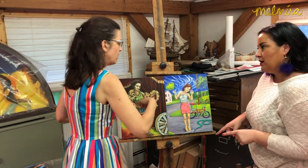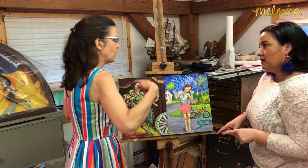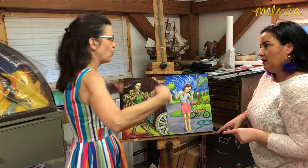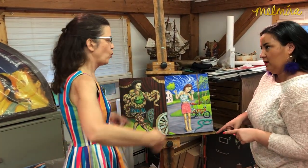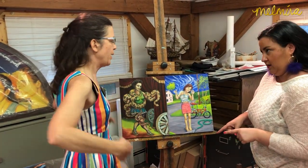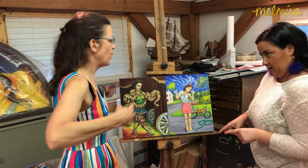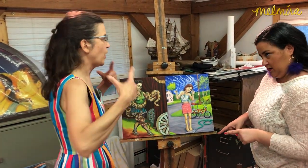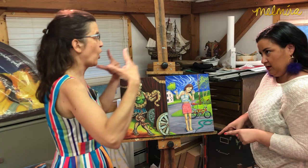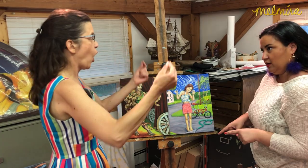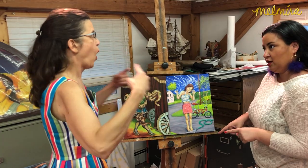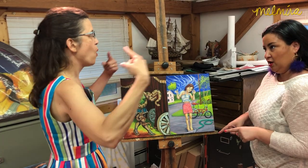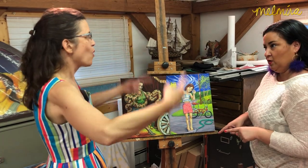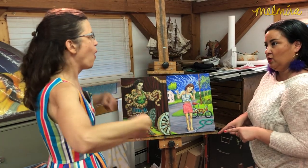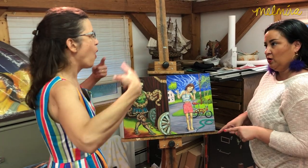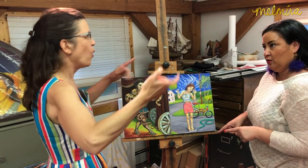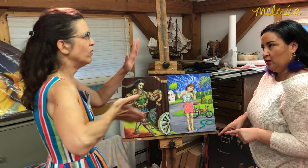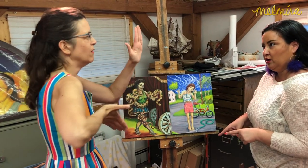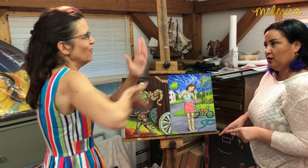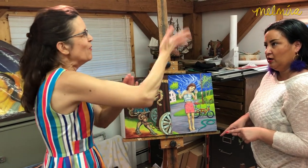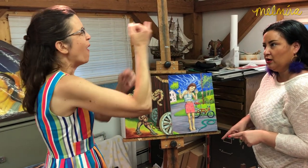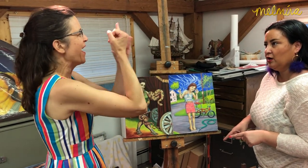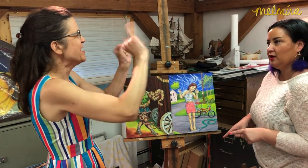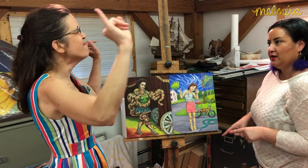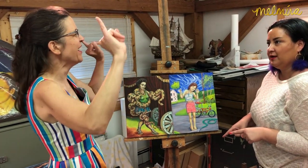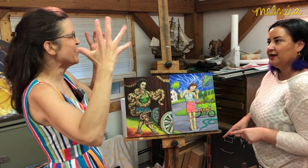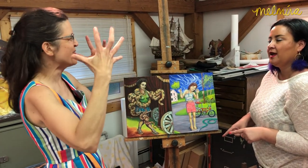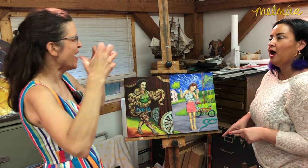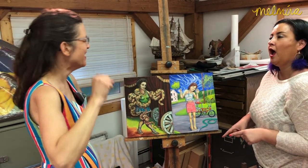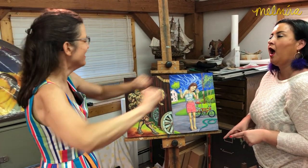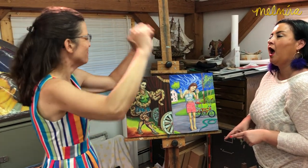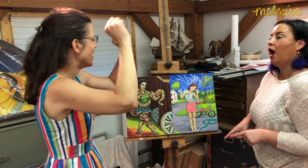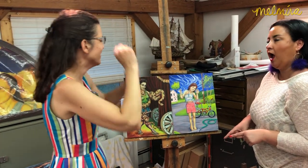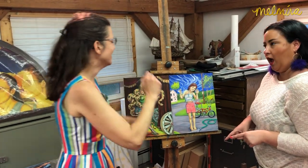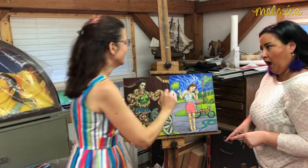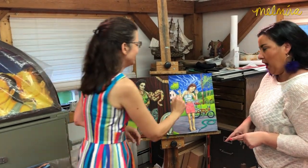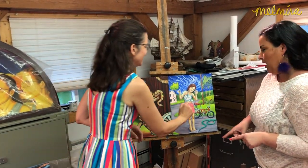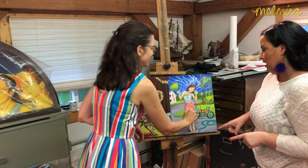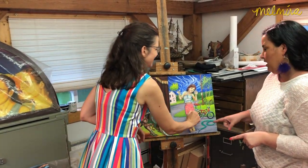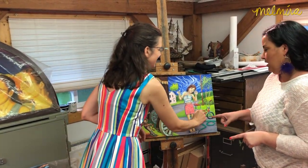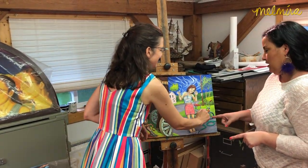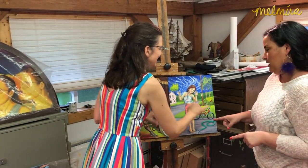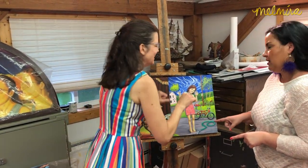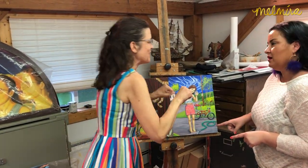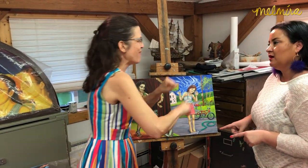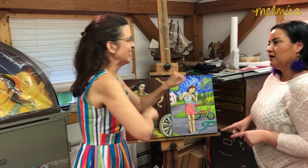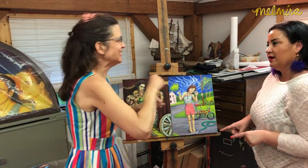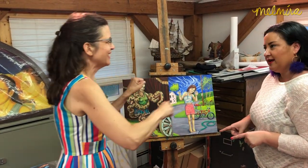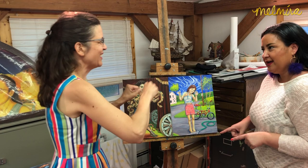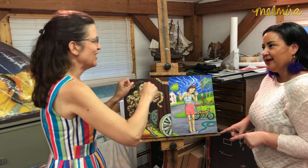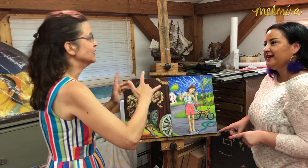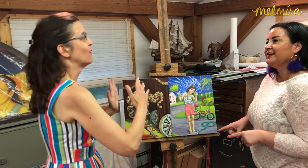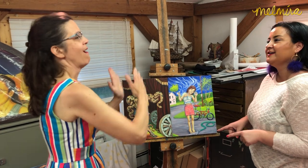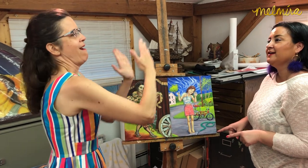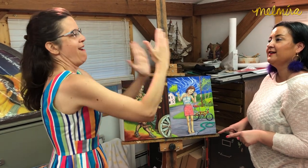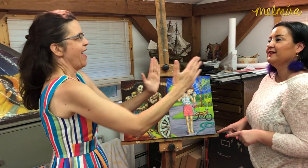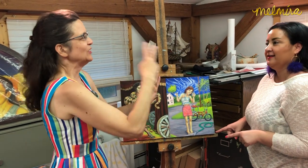The wheels go round and round. She's on the road to her independence. That's why she has her bicycle. In the next painting